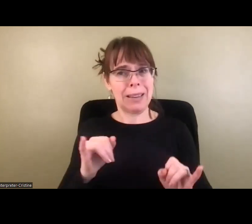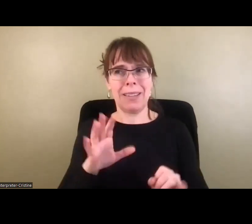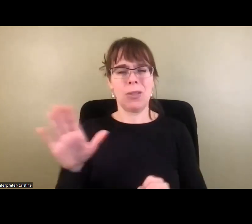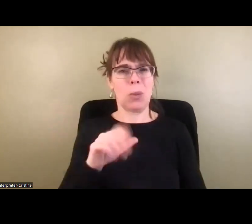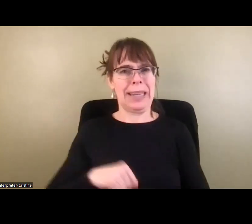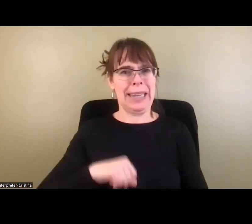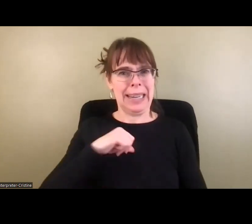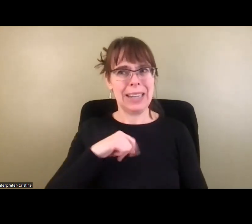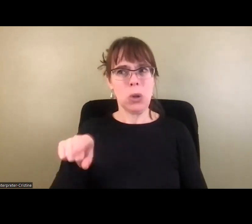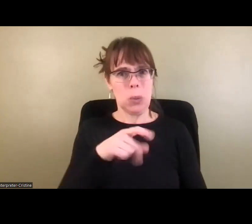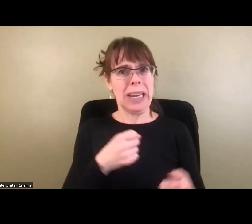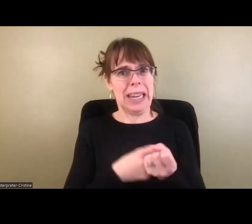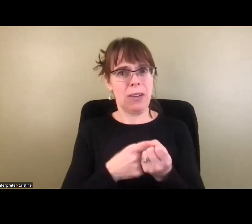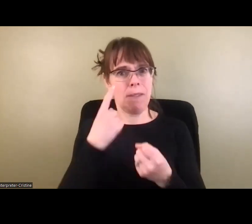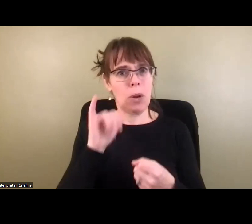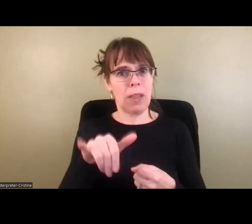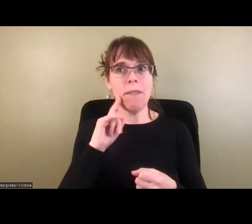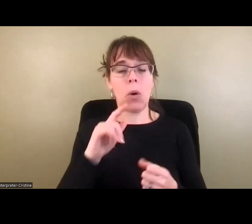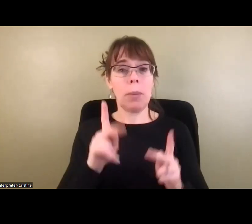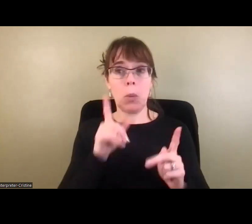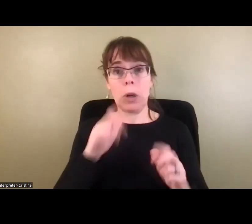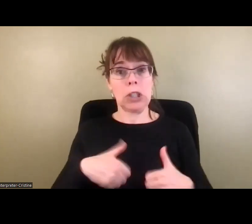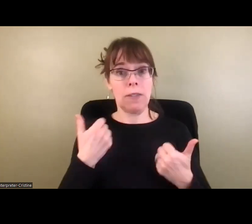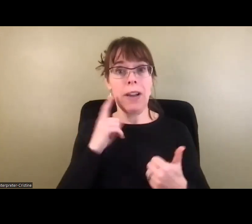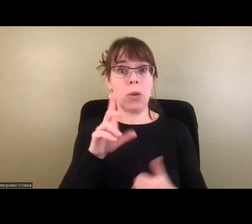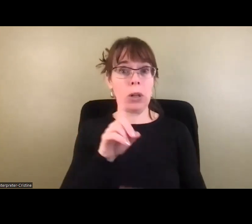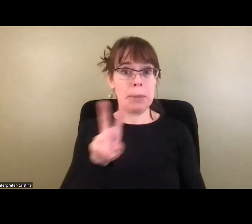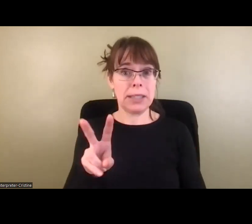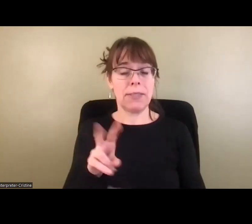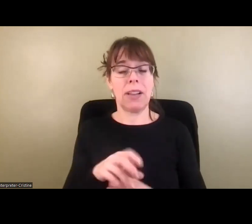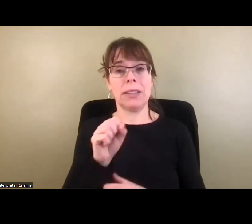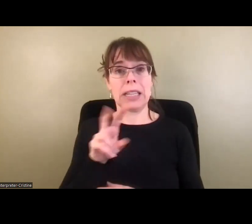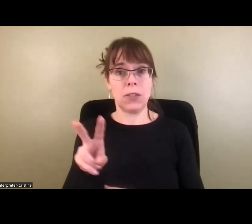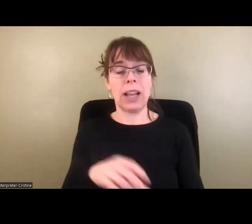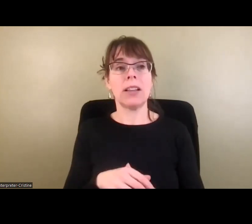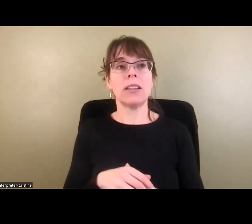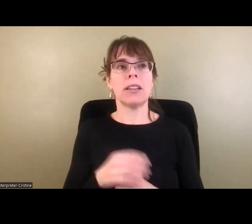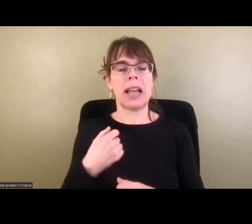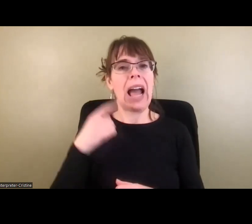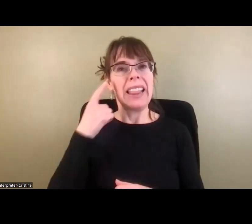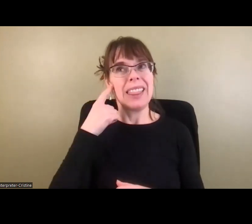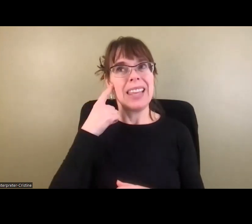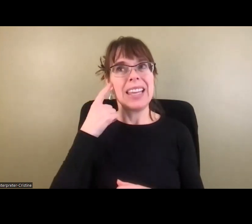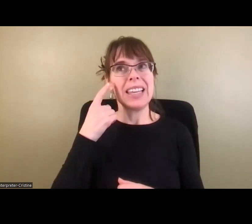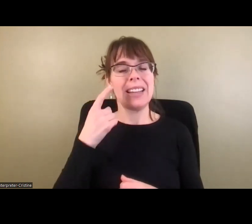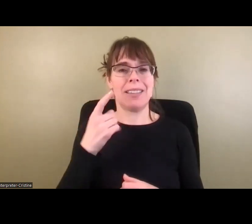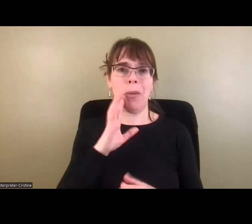lot of you advocate for for survivors of violence. I think, you know, I would love to connect with